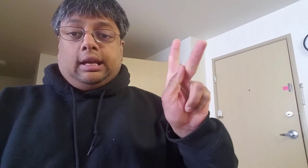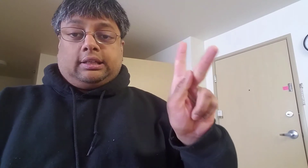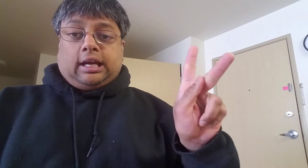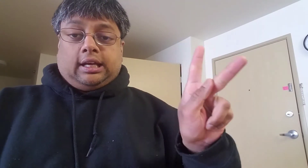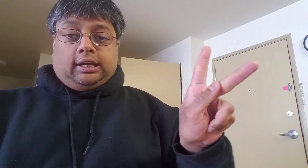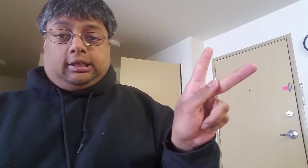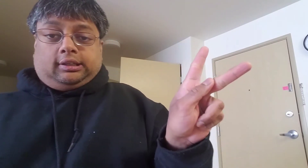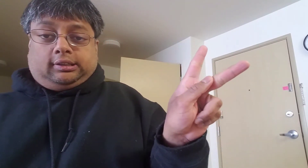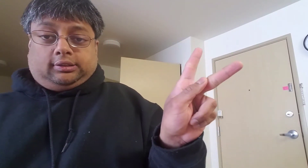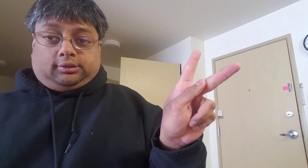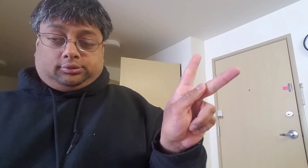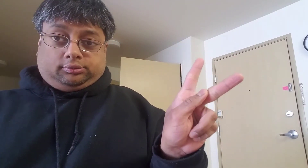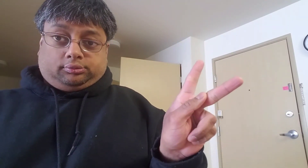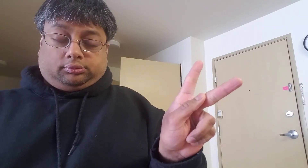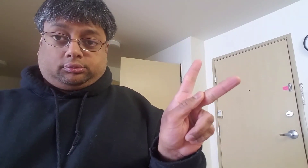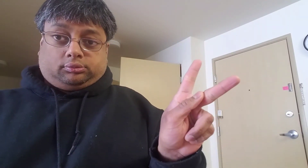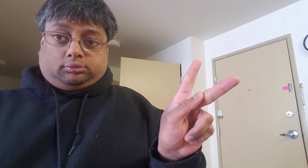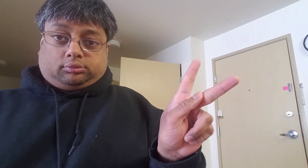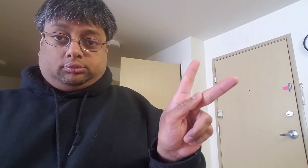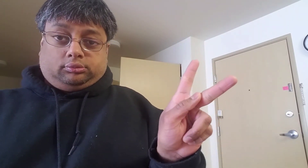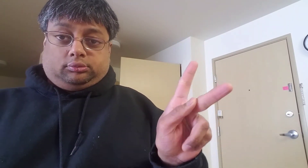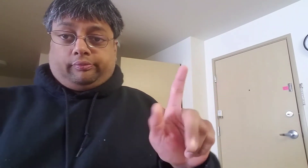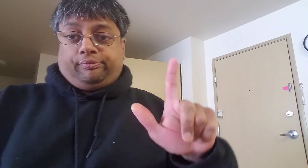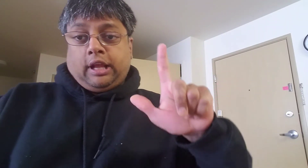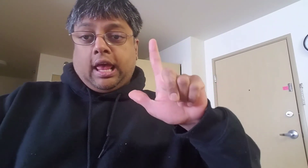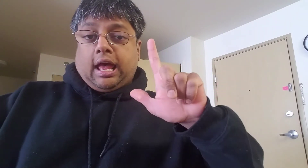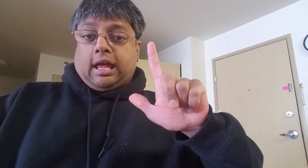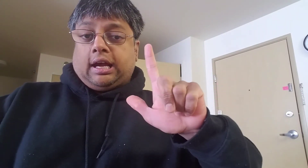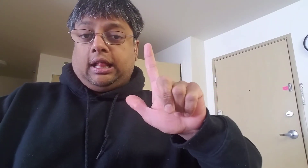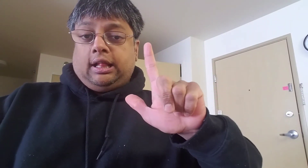"K" "L"